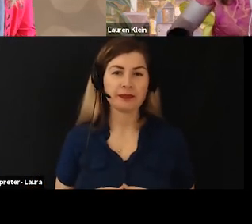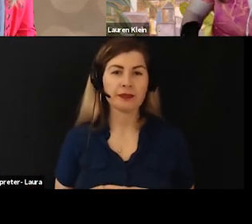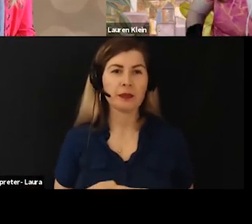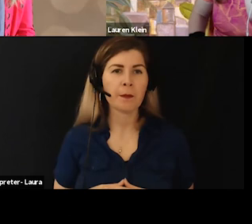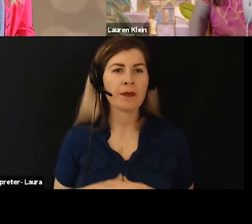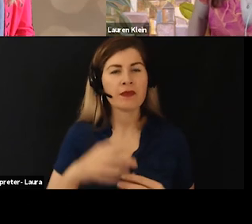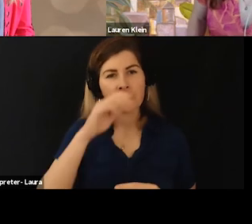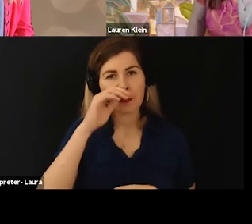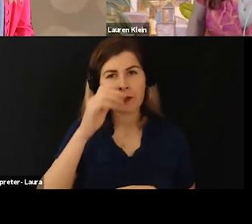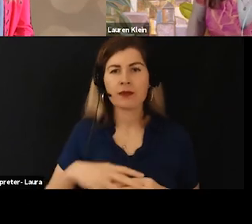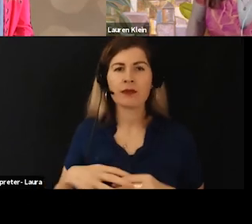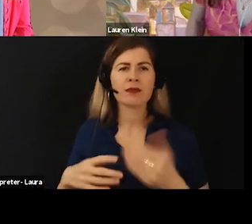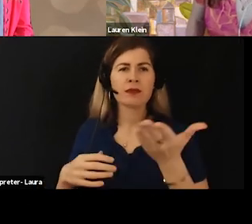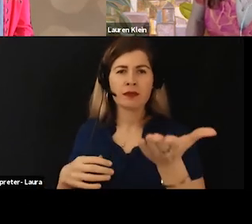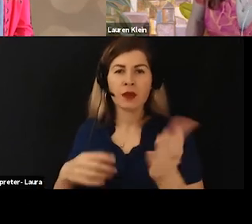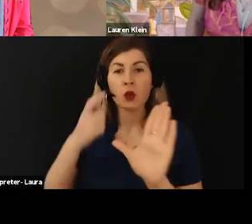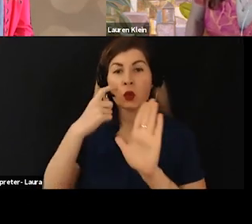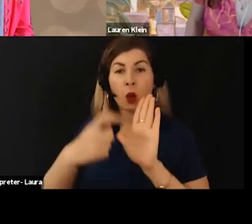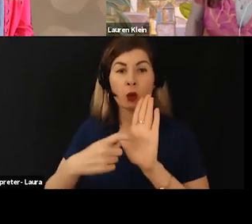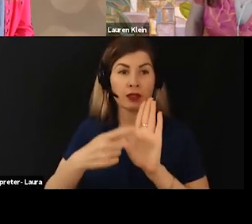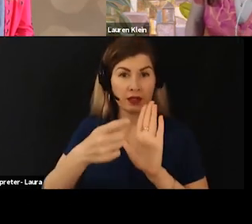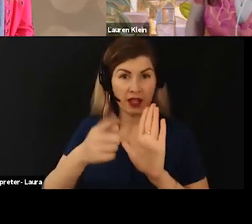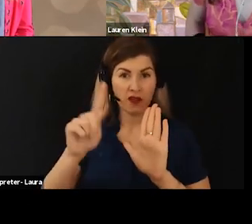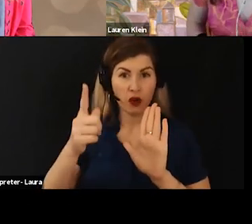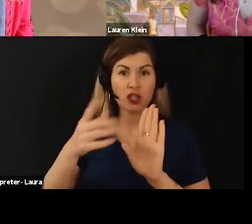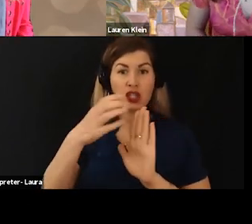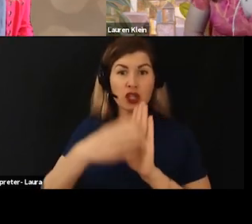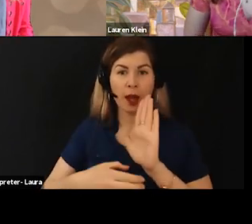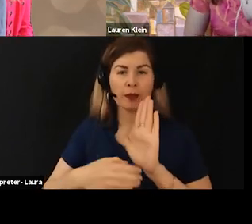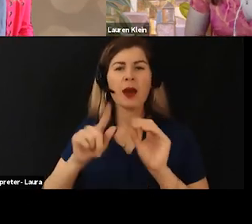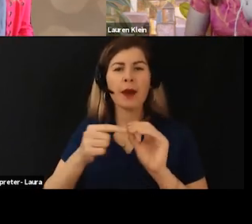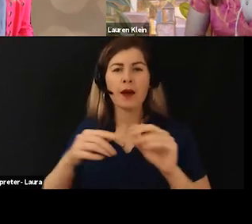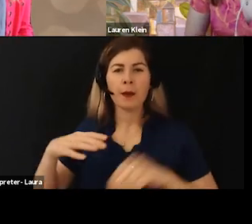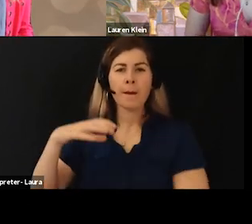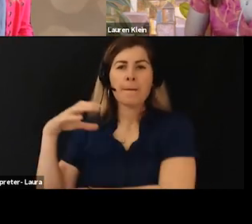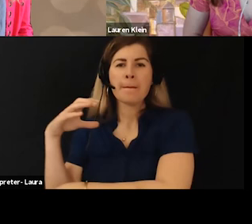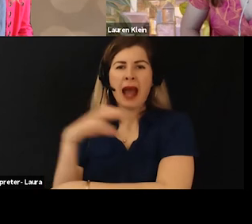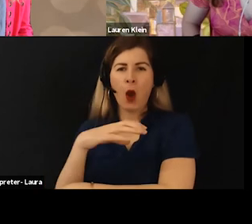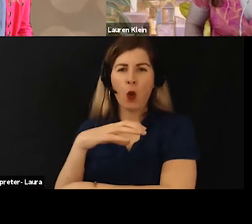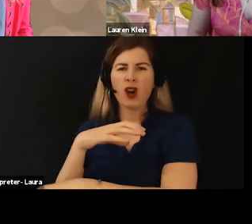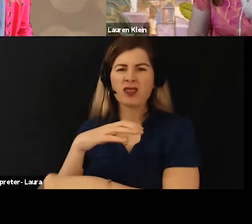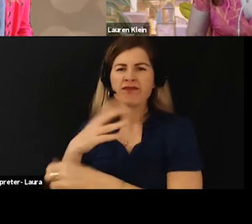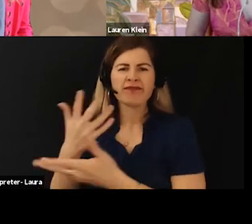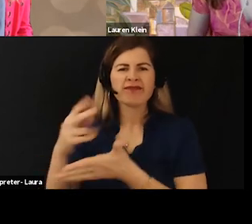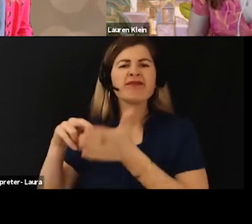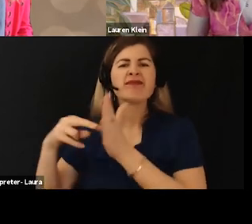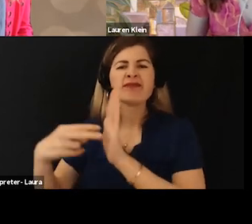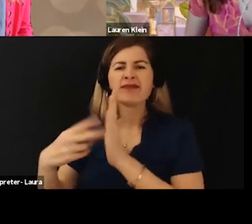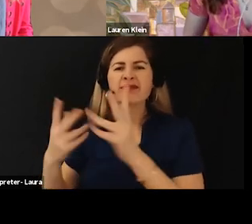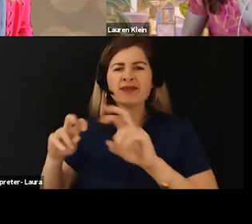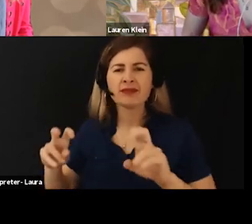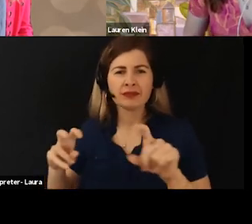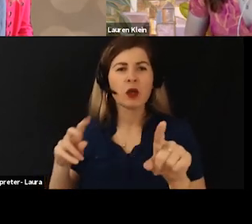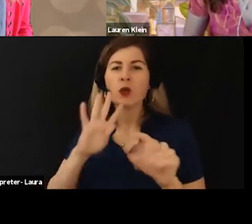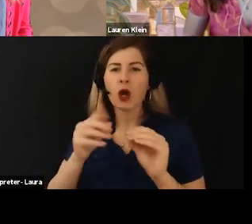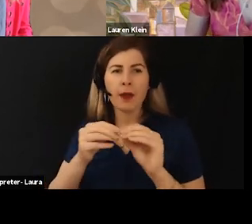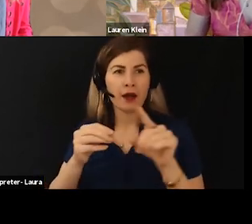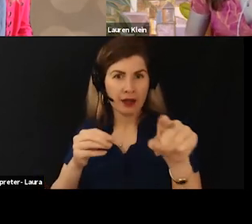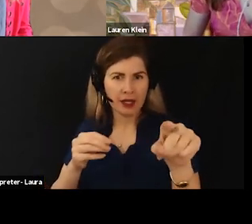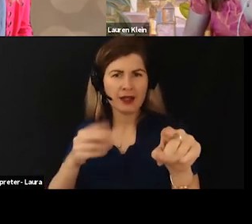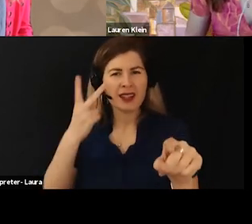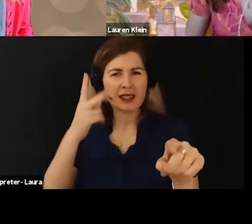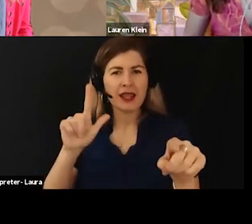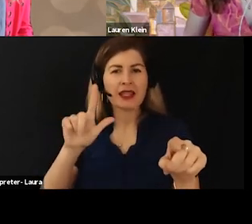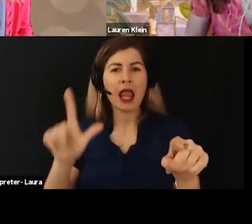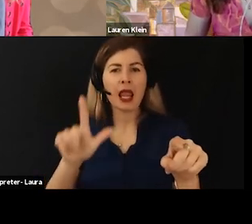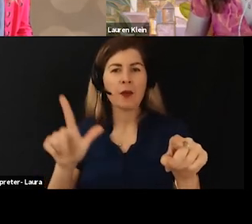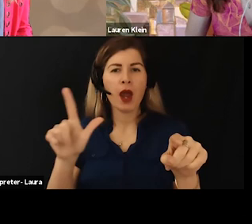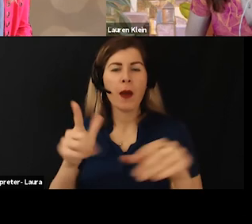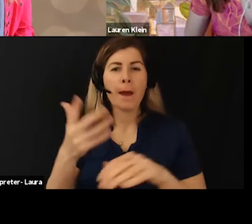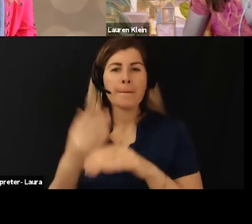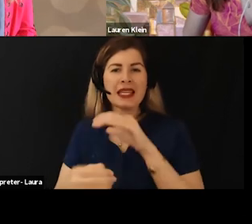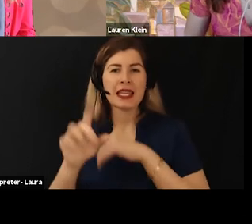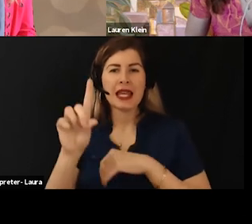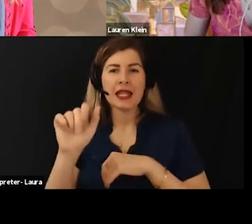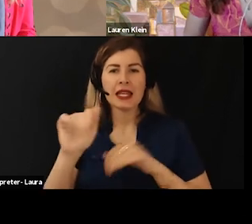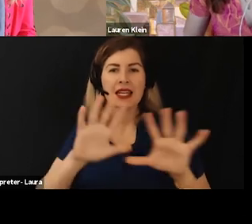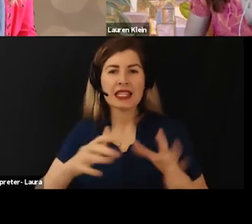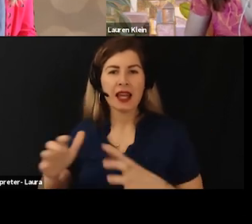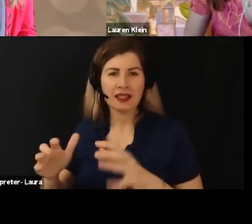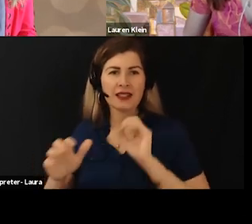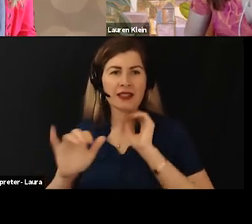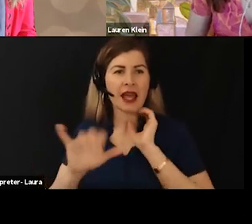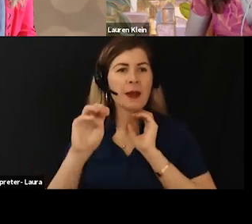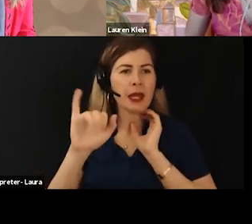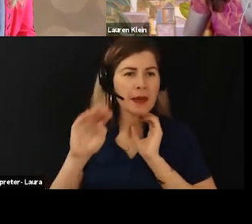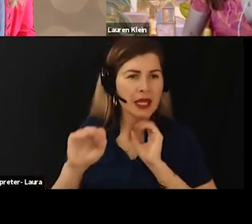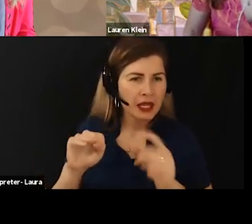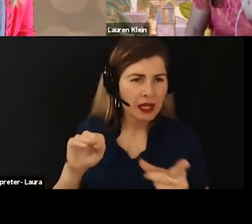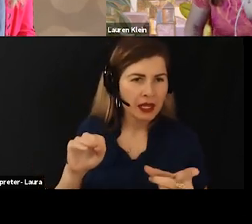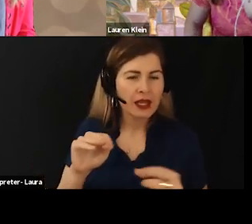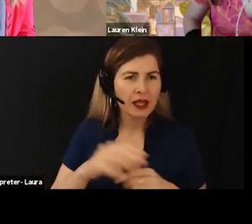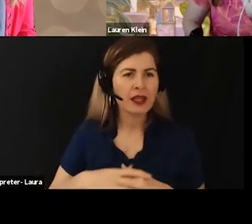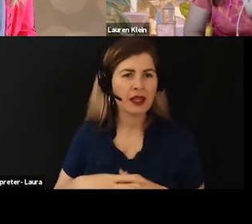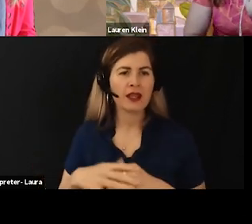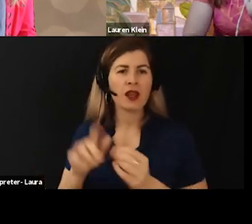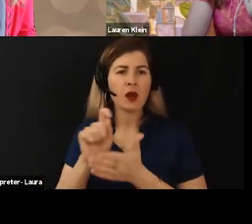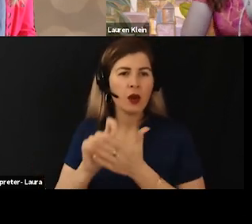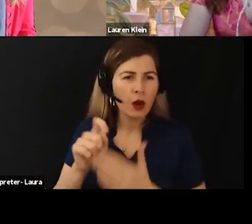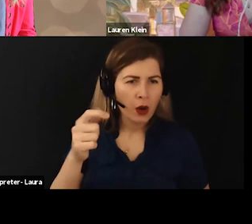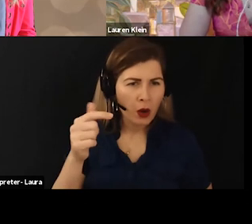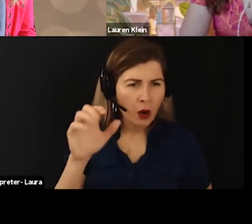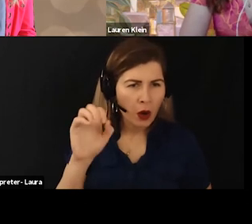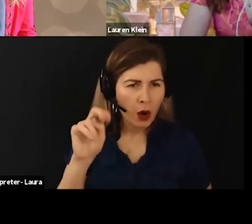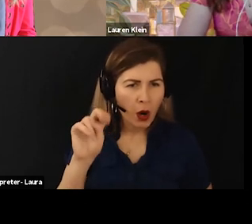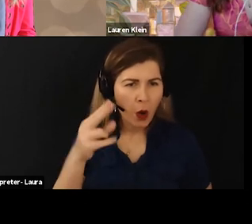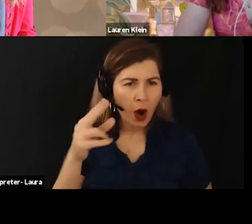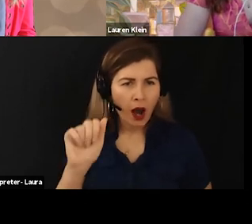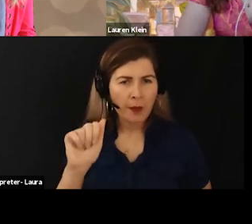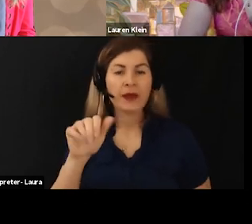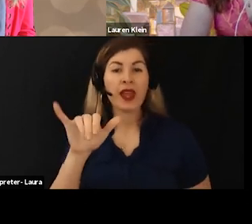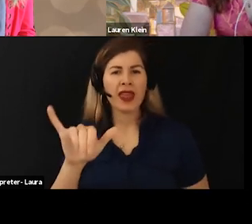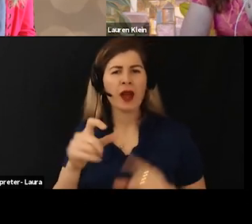So in the first chapter which is about examining power. We talked about this project that you see pictured here. It's called the library of missing data sets, and it's by the artist Mimi Onuoha missing data sets, it's a term that I know has coined to